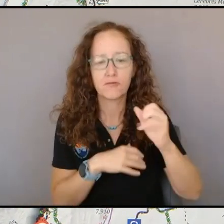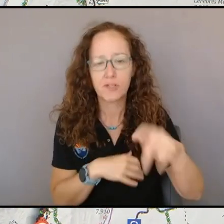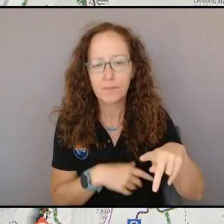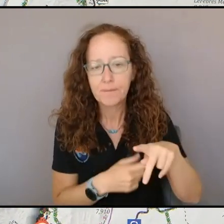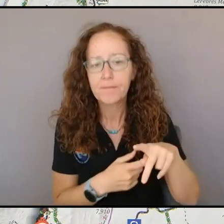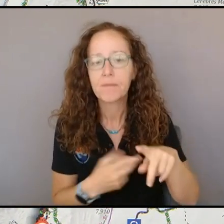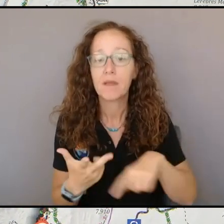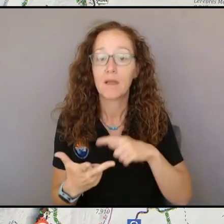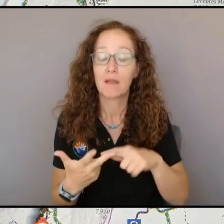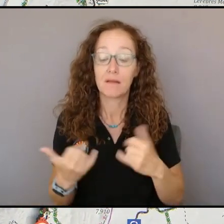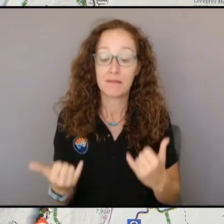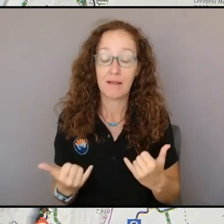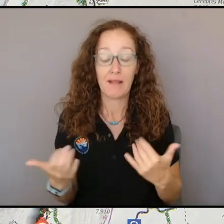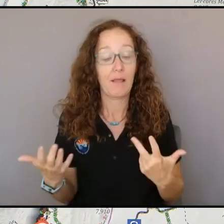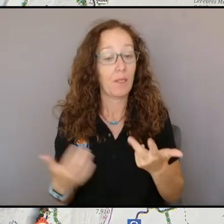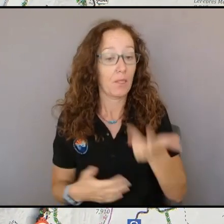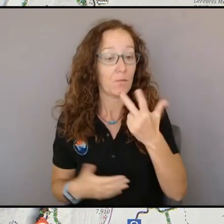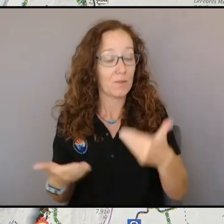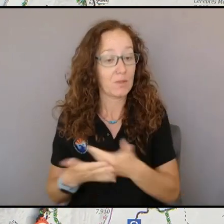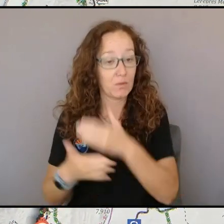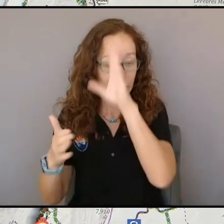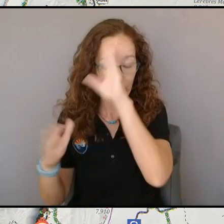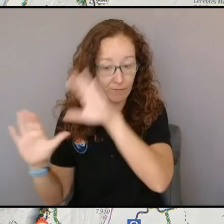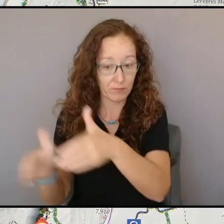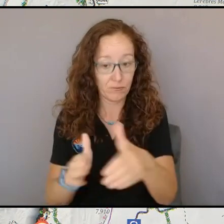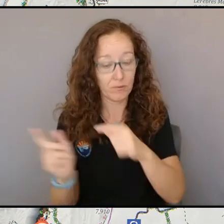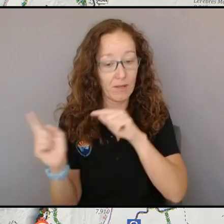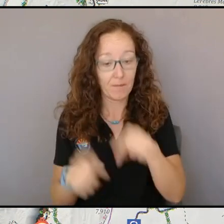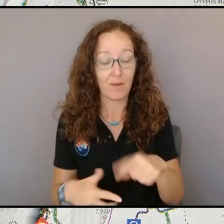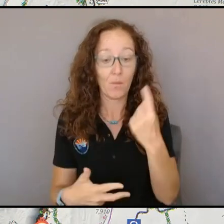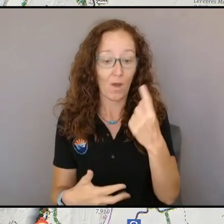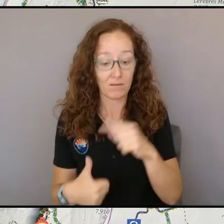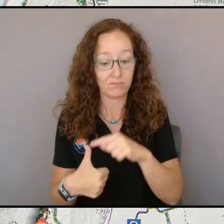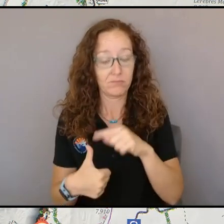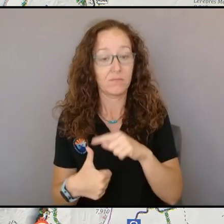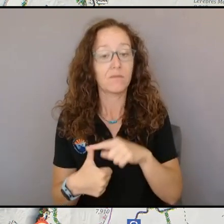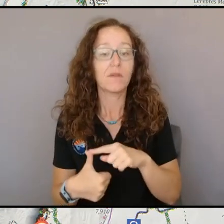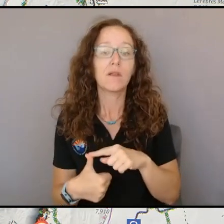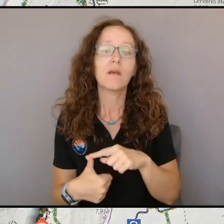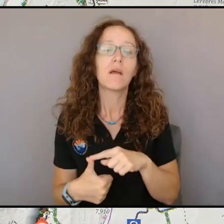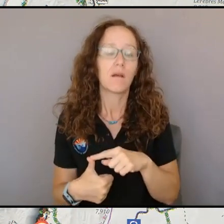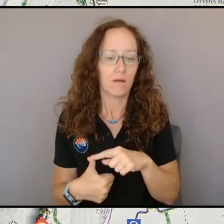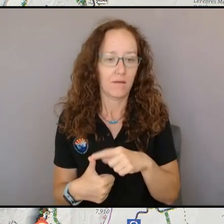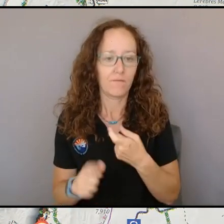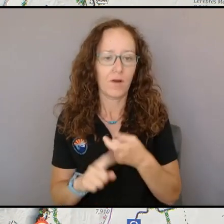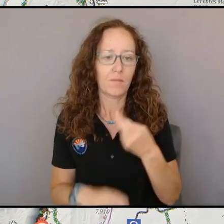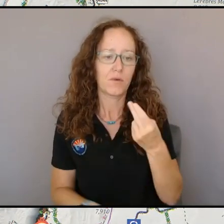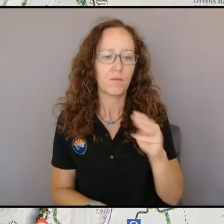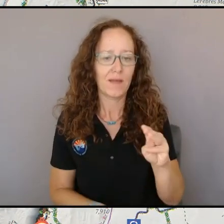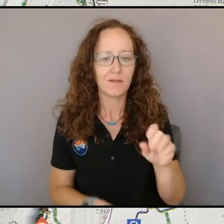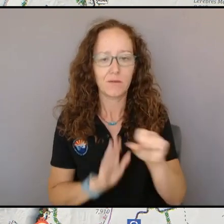crew from New Mexico State Forestry. And that crew is comprised of veterans from the US military that are coming